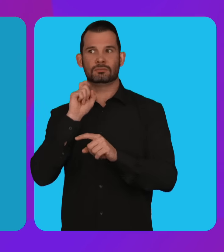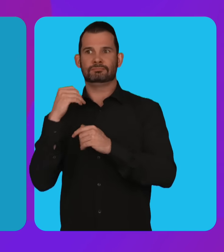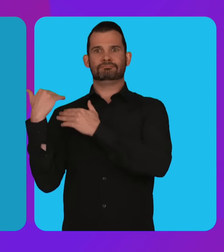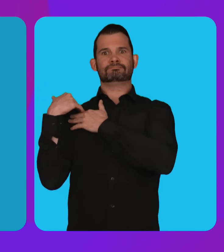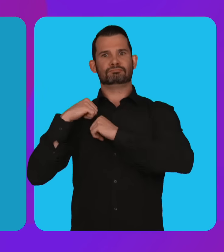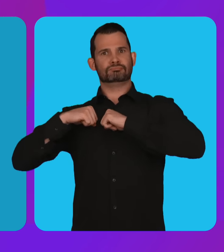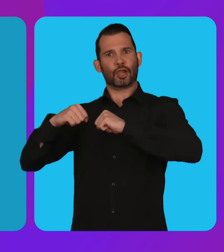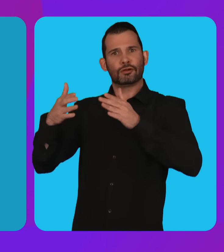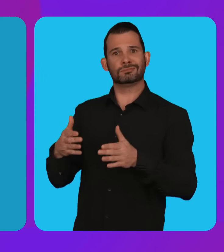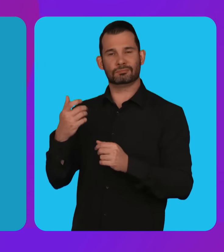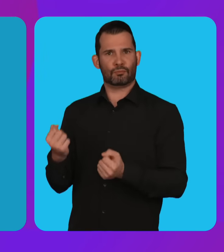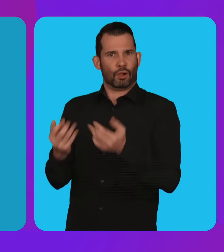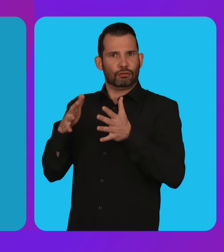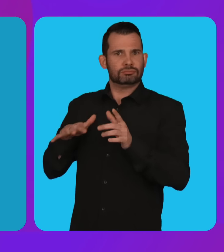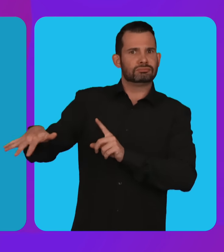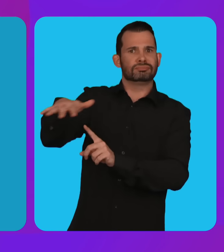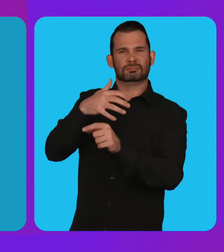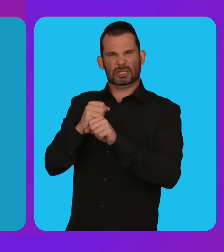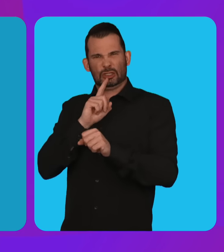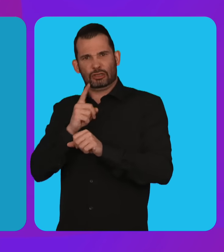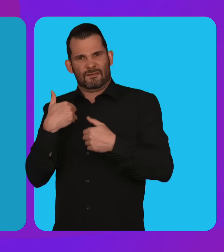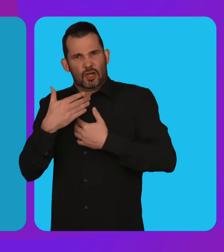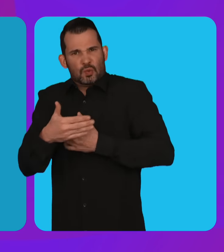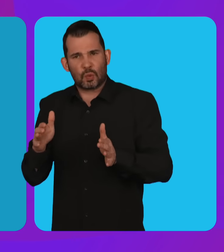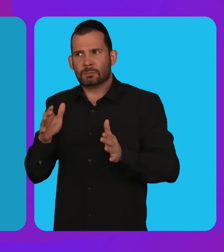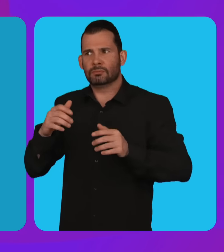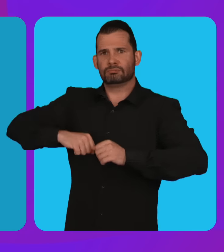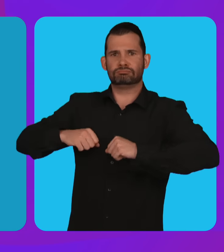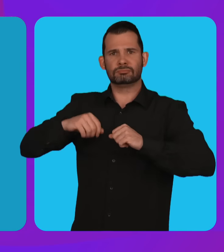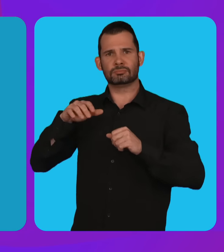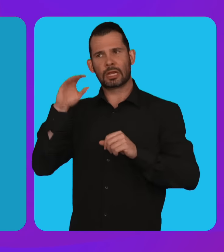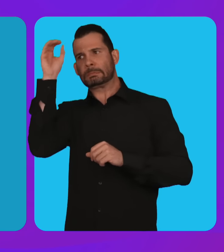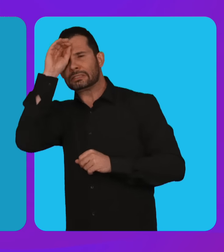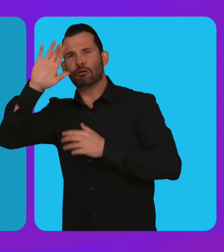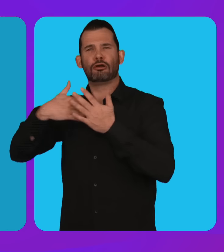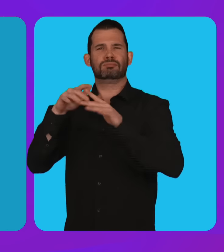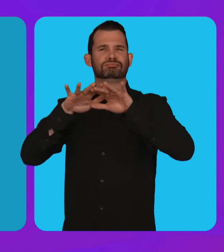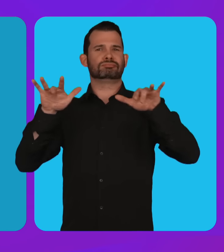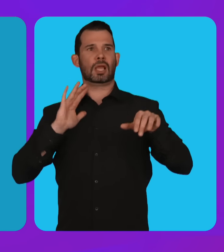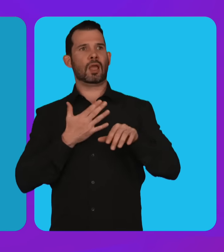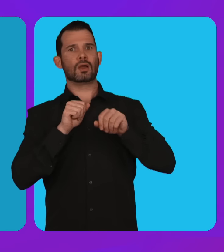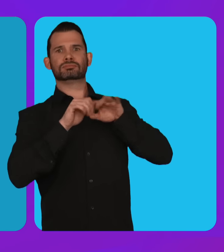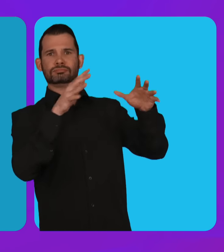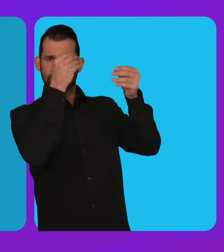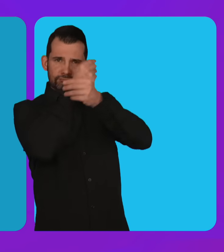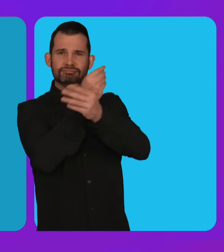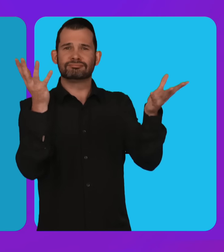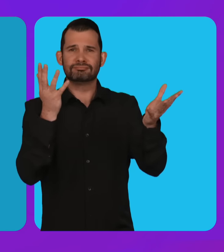making room for all opinions on our airwaves. And we help build social connection.